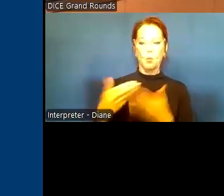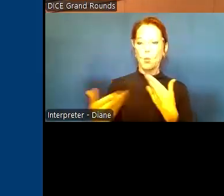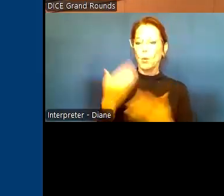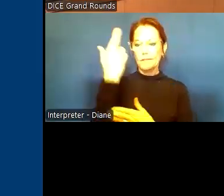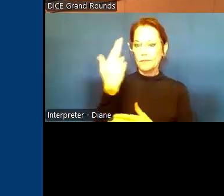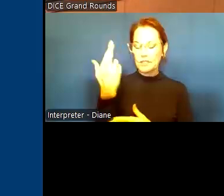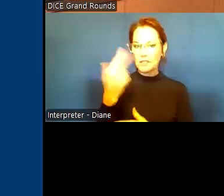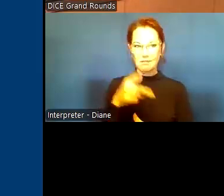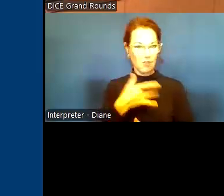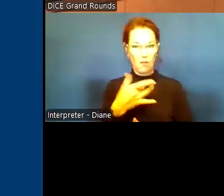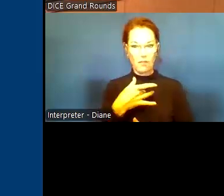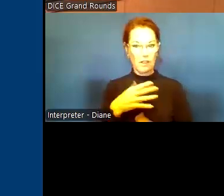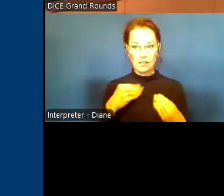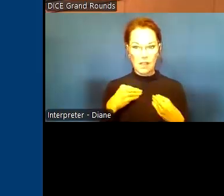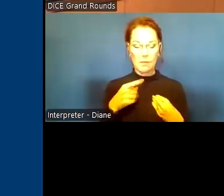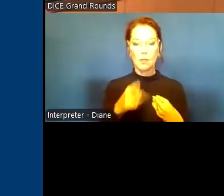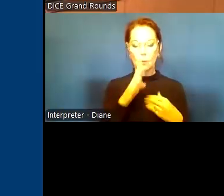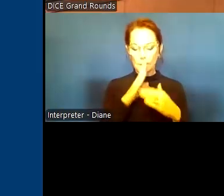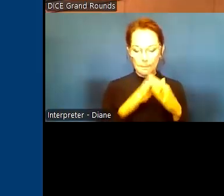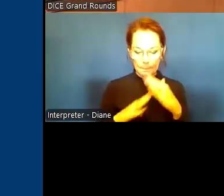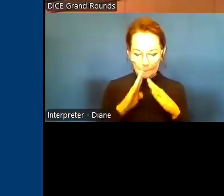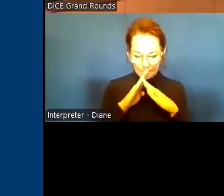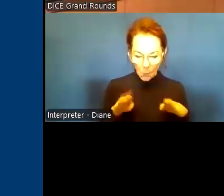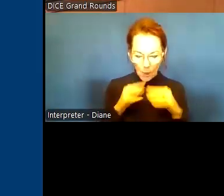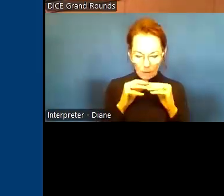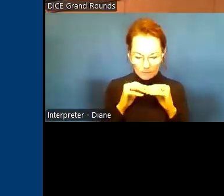you're going to stay quiet you're going to hide under the radar you're just going to do your work